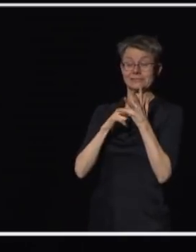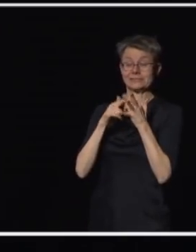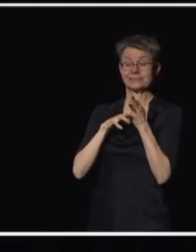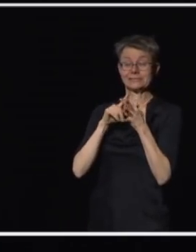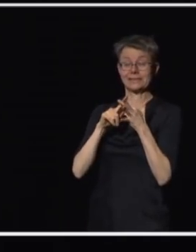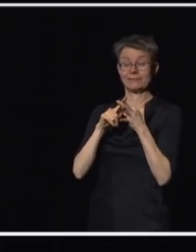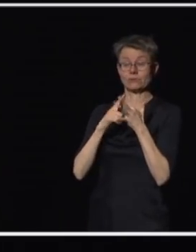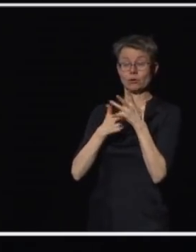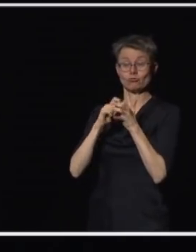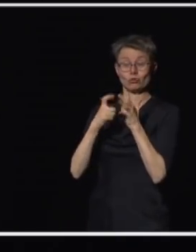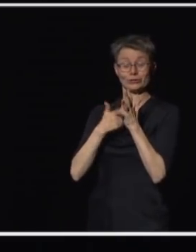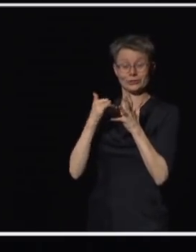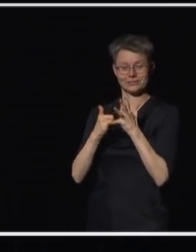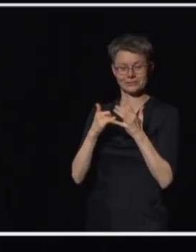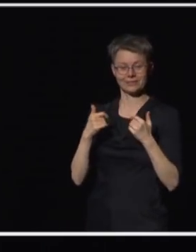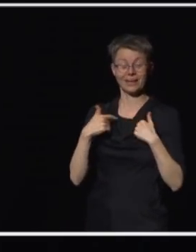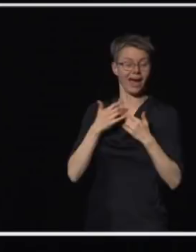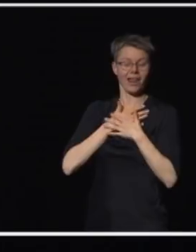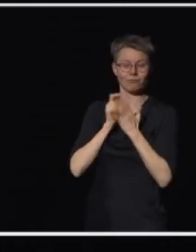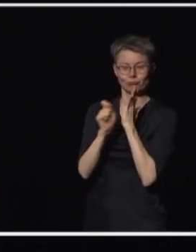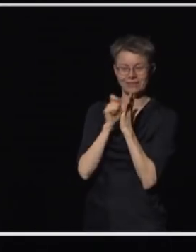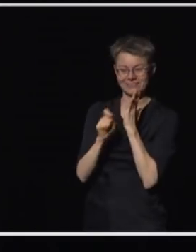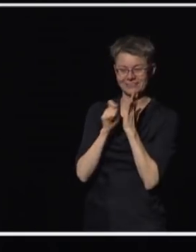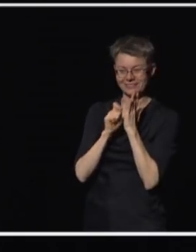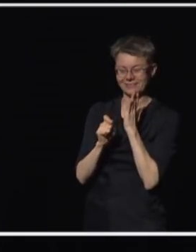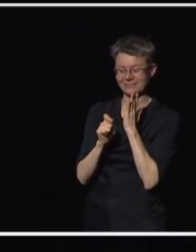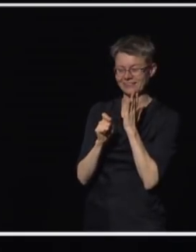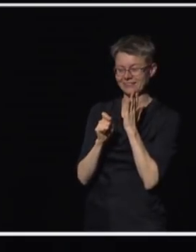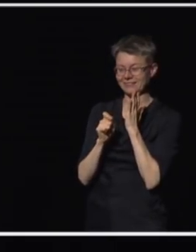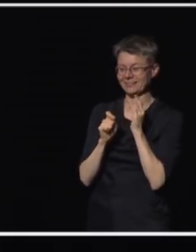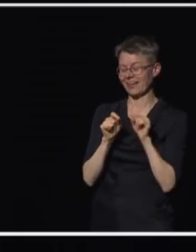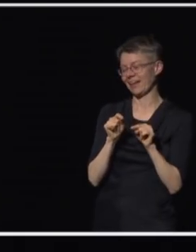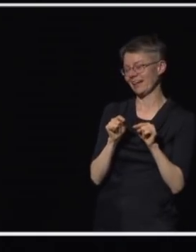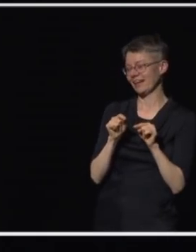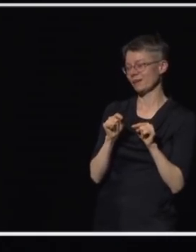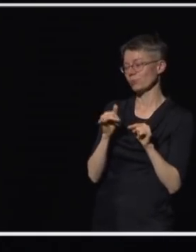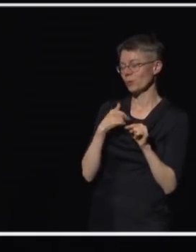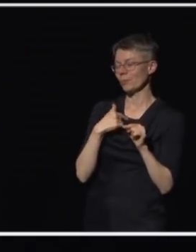And I love writing, you know, for that particular character. I have to say, I probably would be less attracted to him